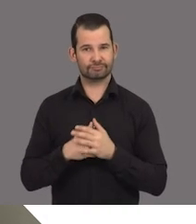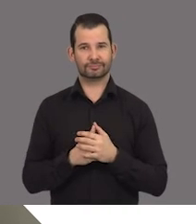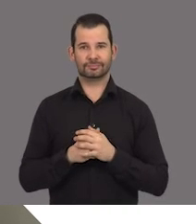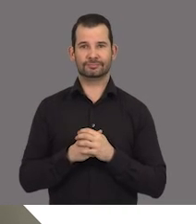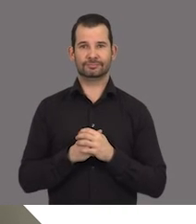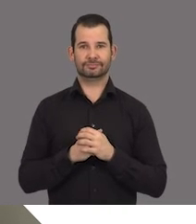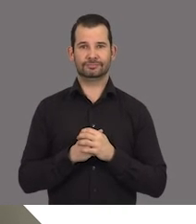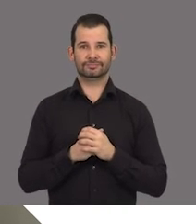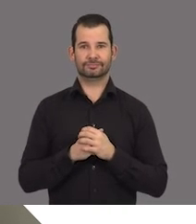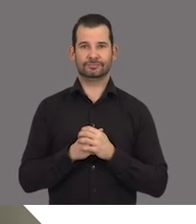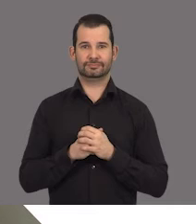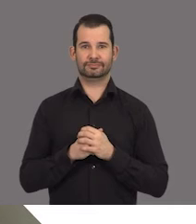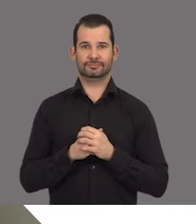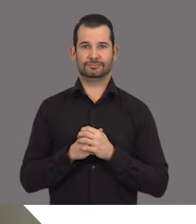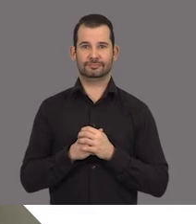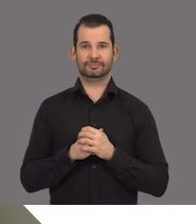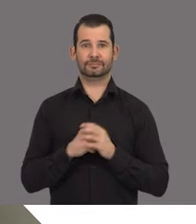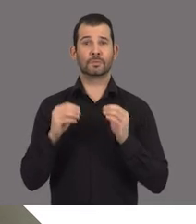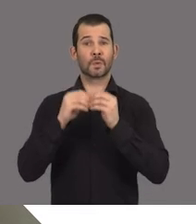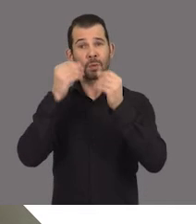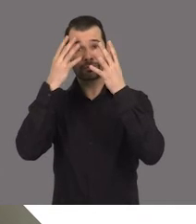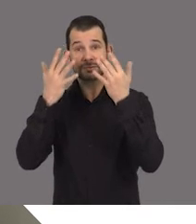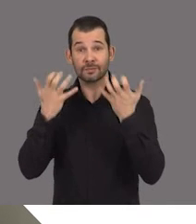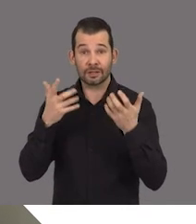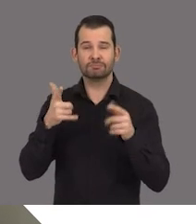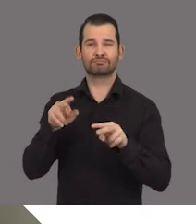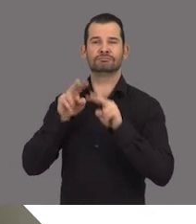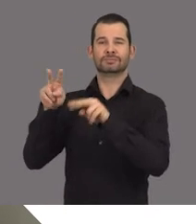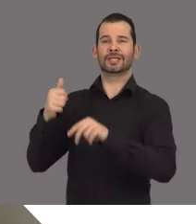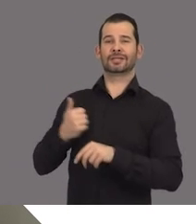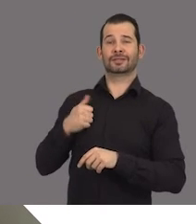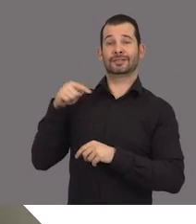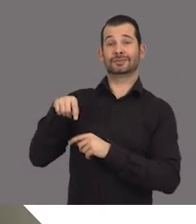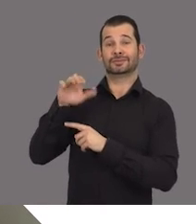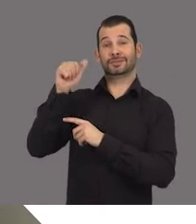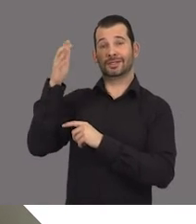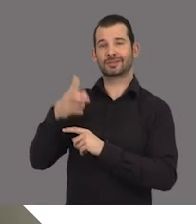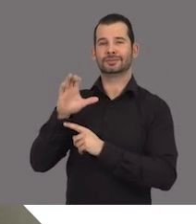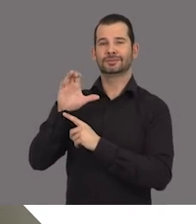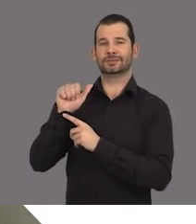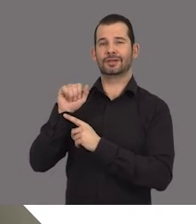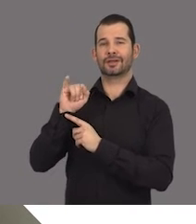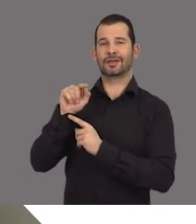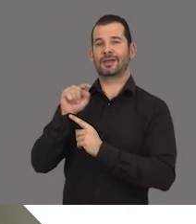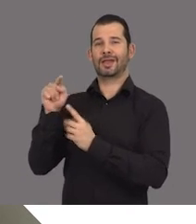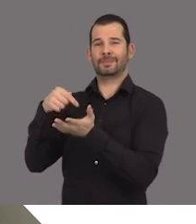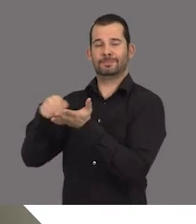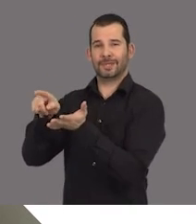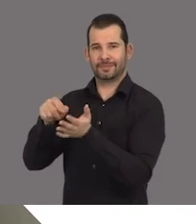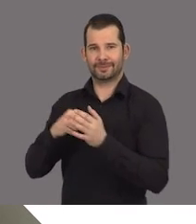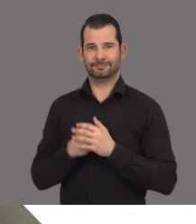For more information, go to canada.ca/cai-payment.